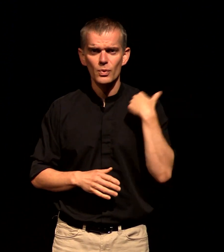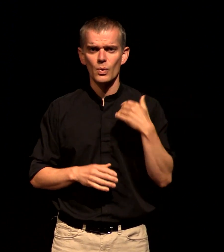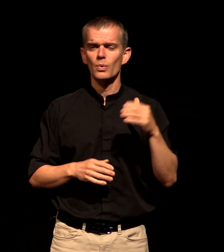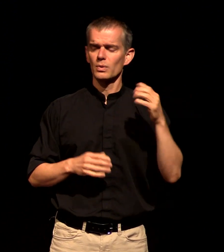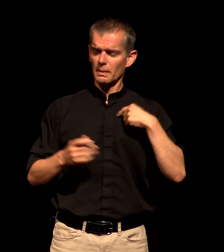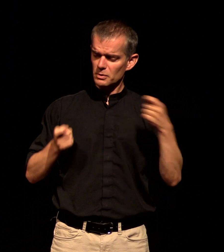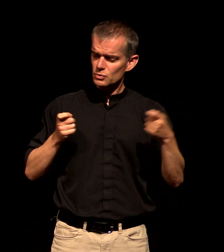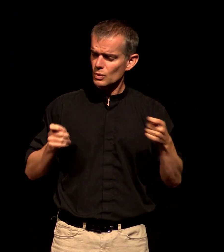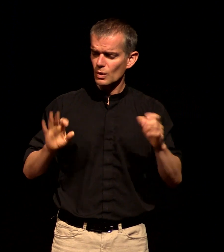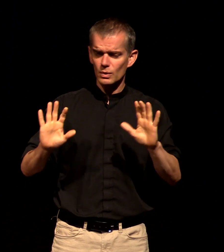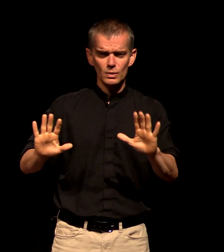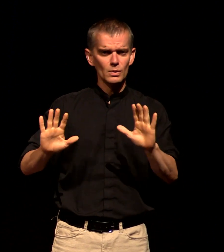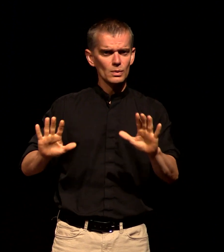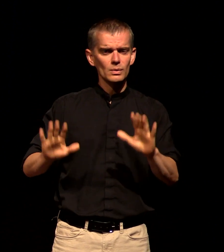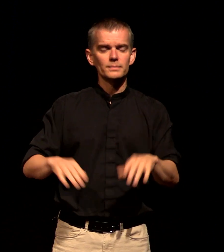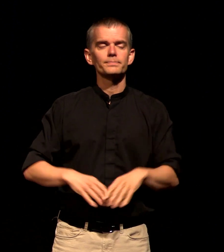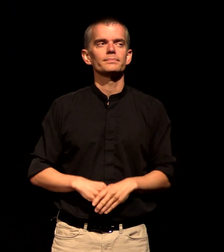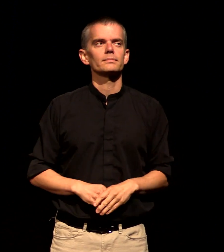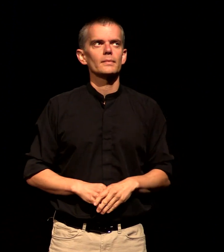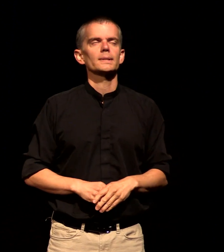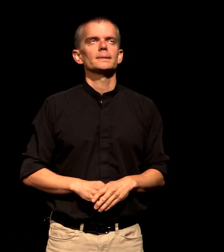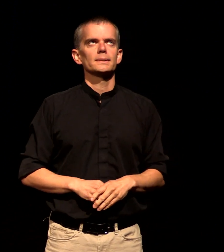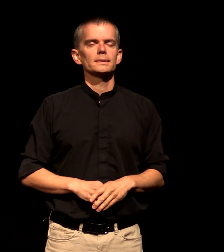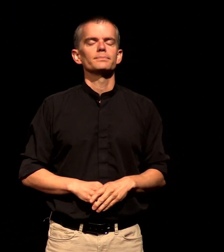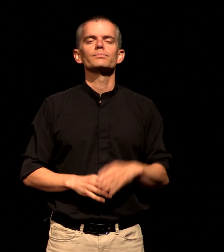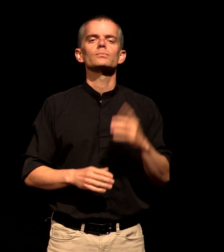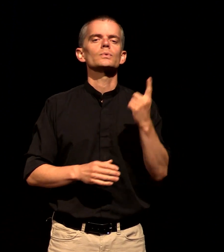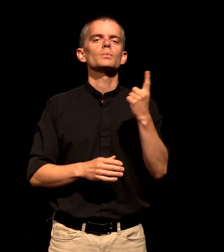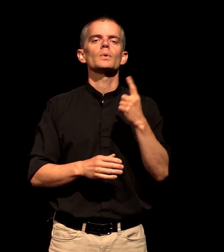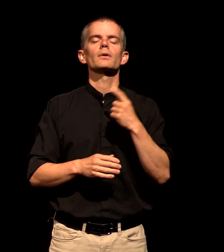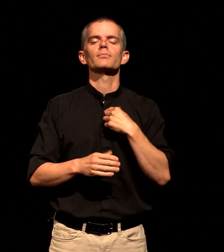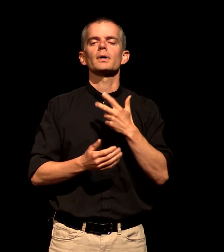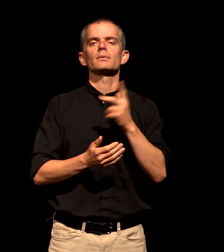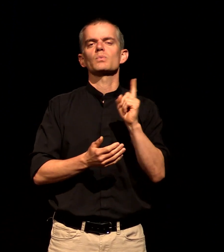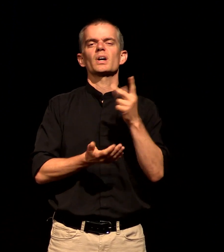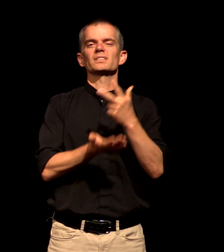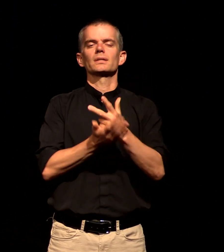I've got this. One of my stops was Yellowstone National Park.